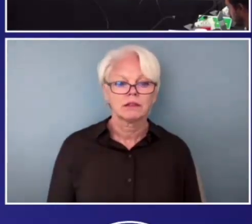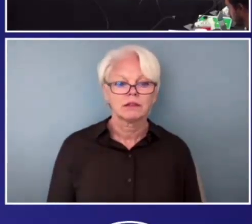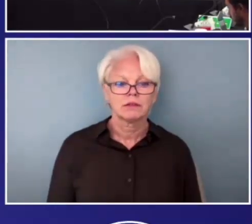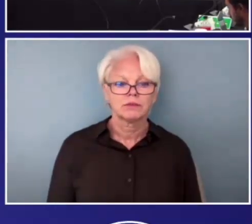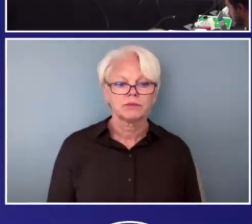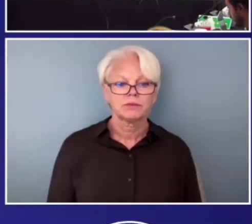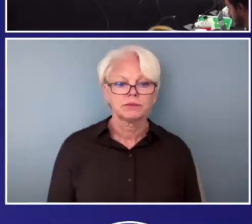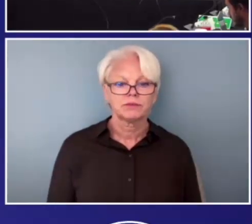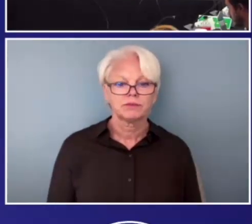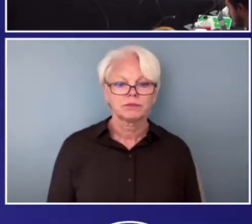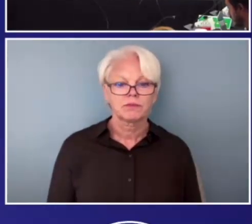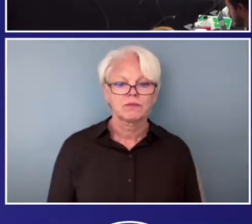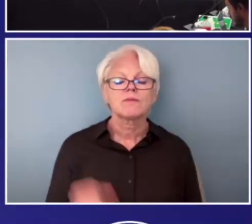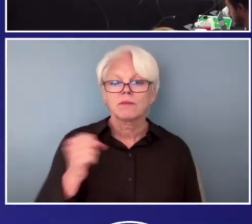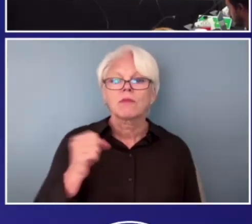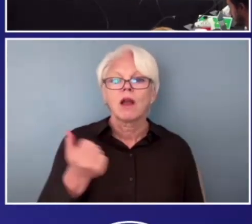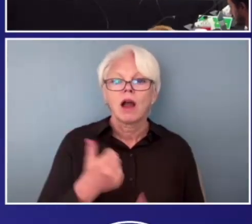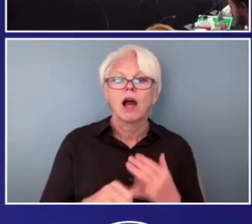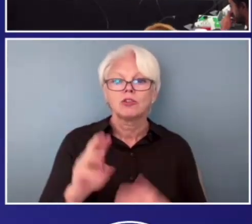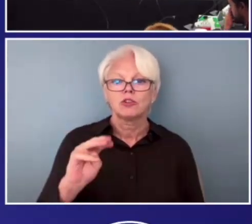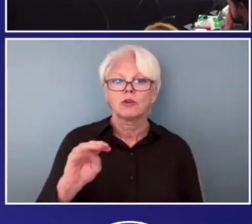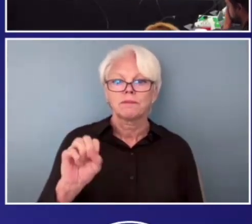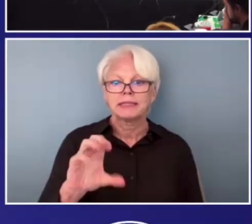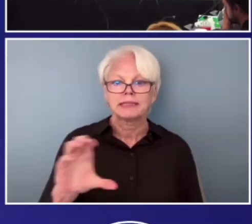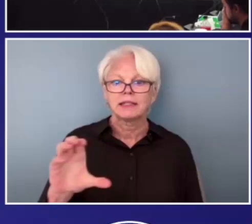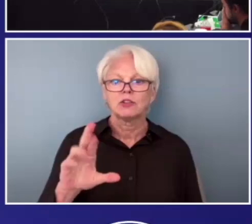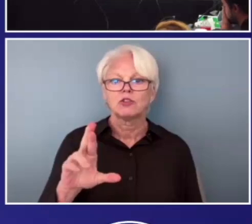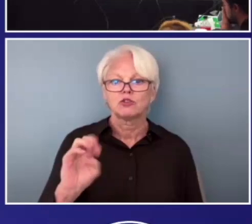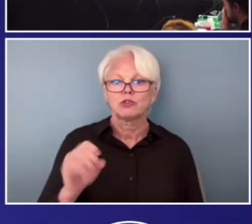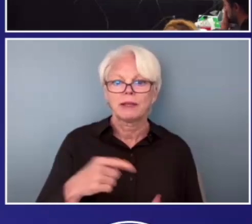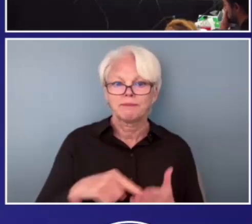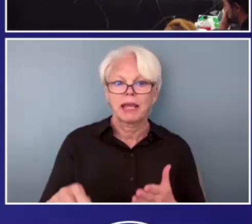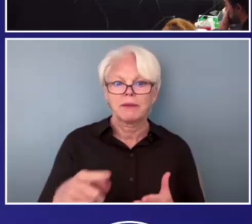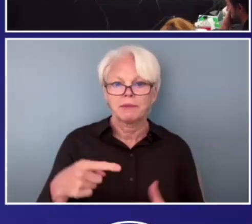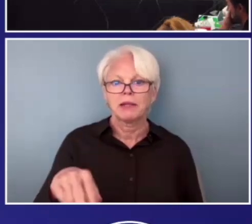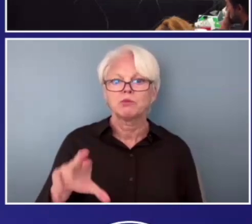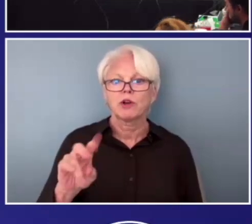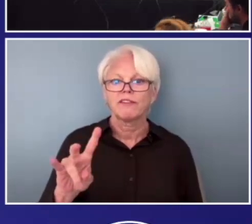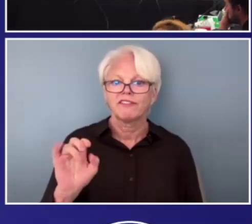Yep, under the miscellaneous repayment provisions, what we tried to do here --